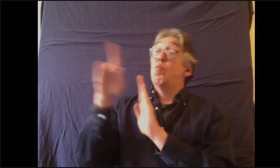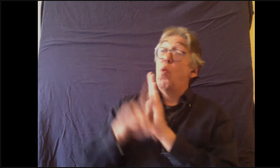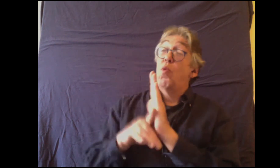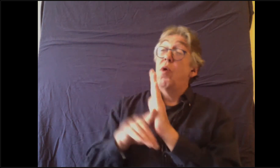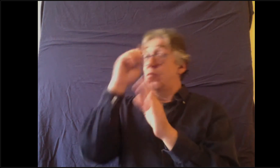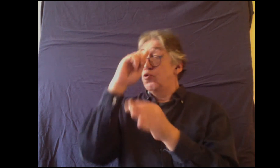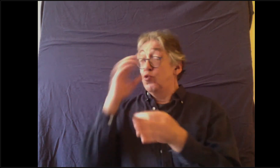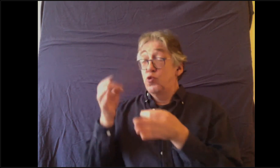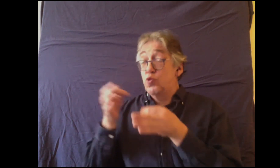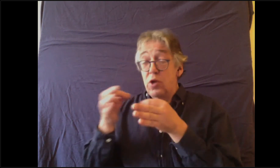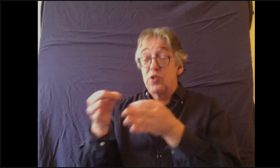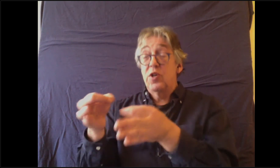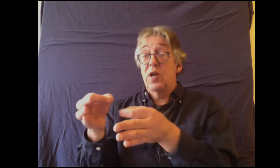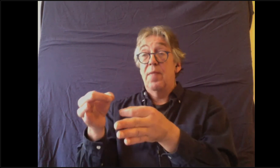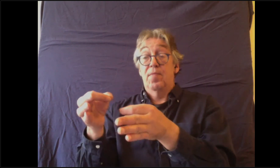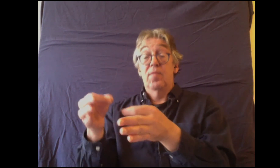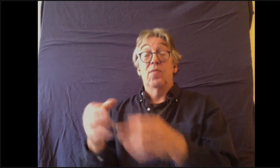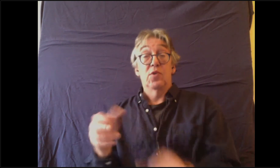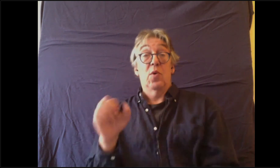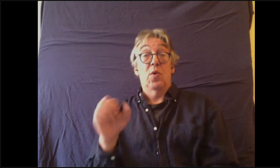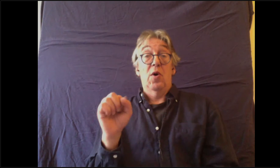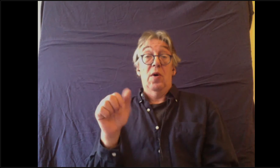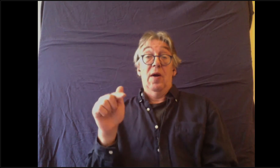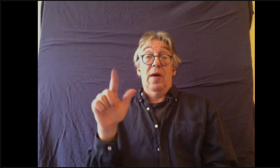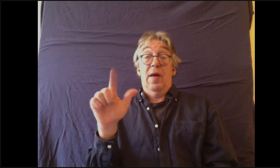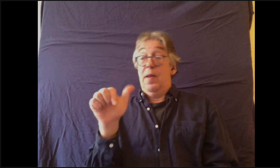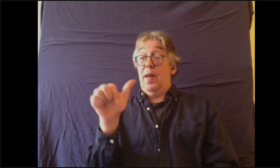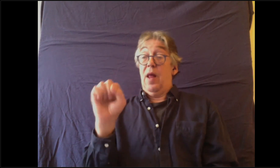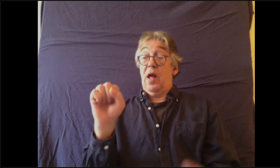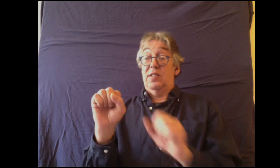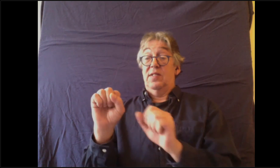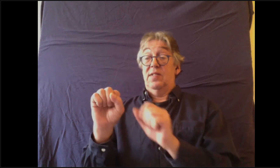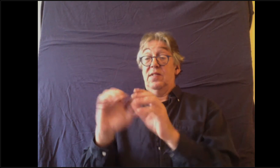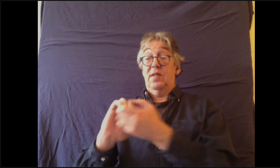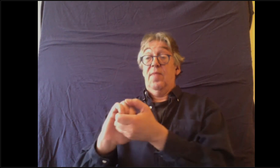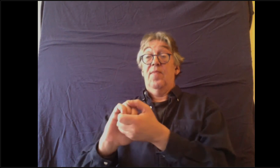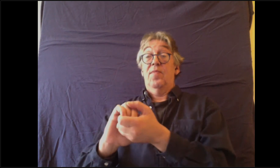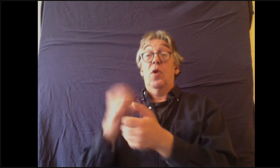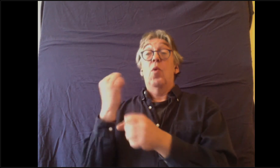And the Atlas Alliance then has the international arena as workplace.